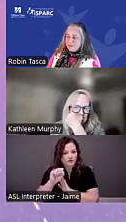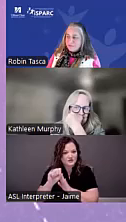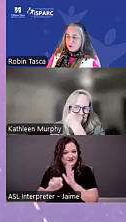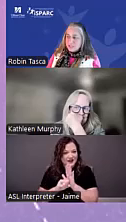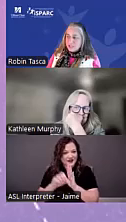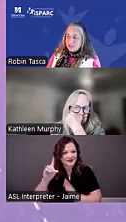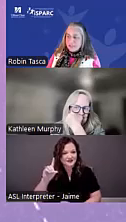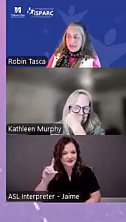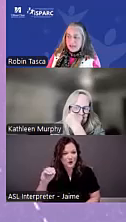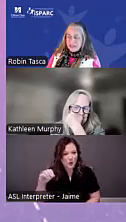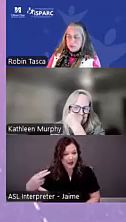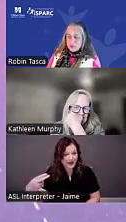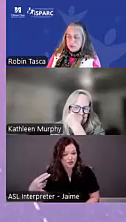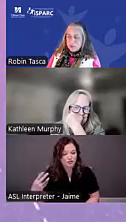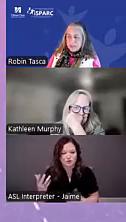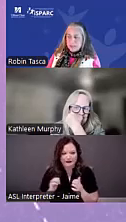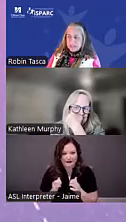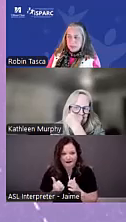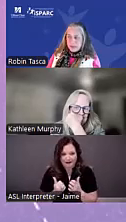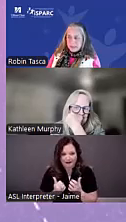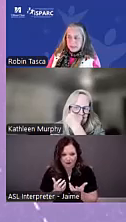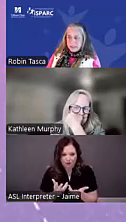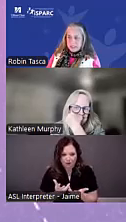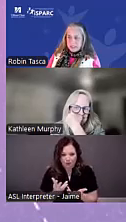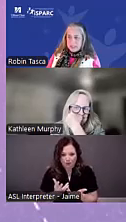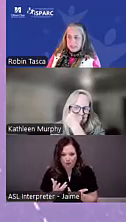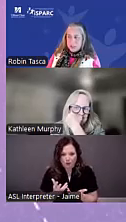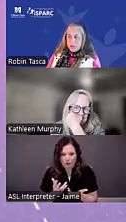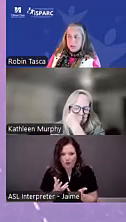Unfortunately, Shirley, I don't know what DOH is.